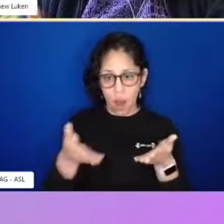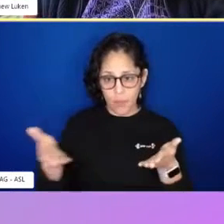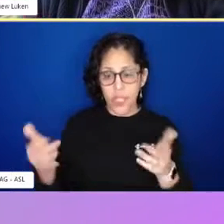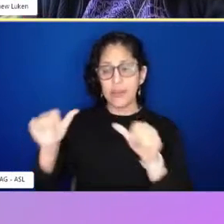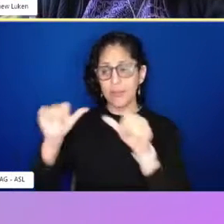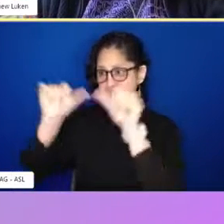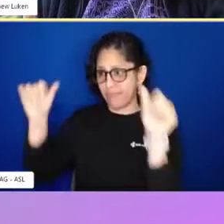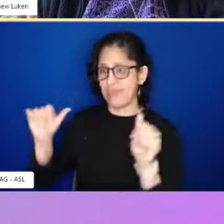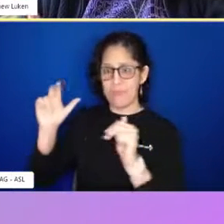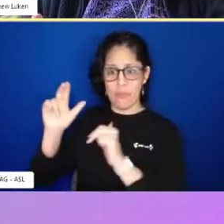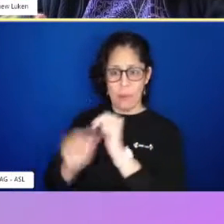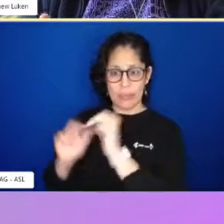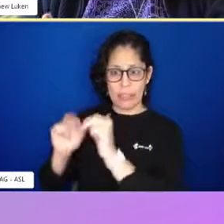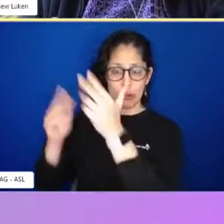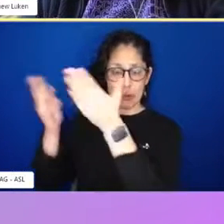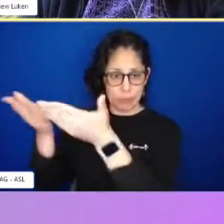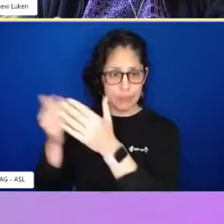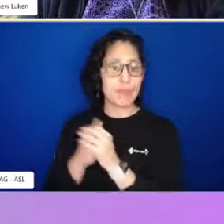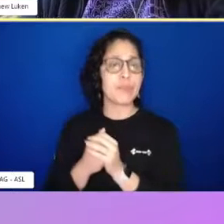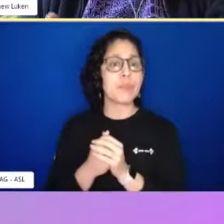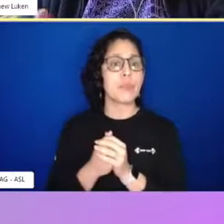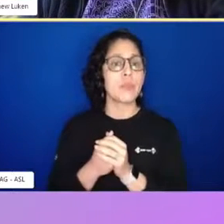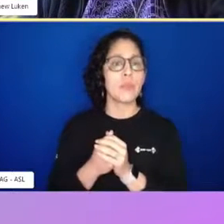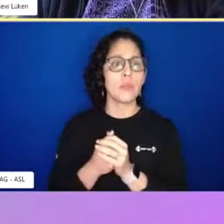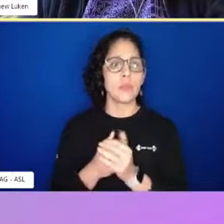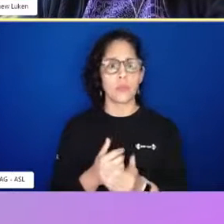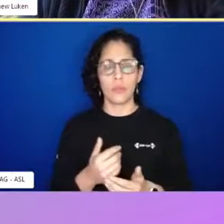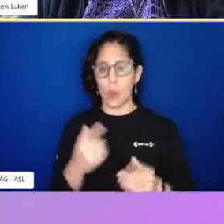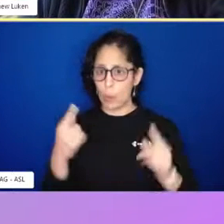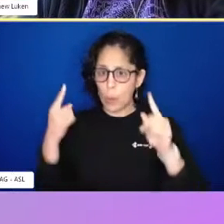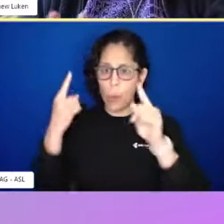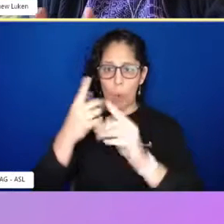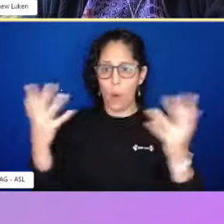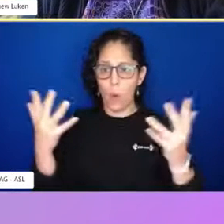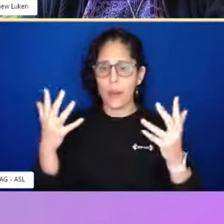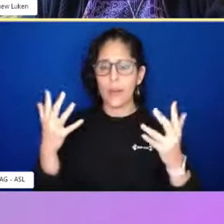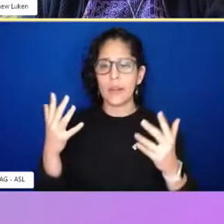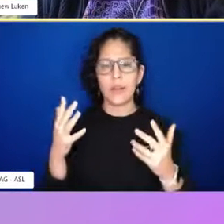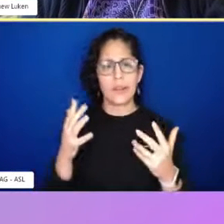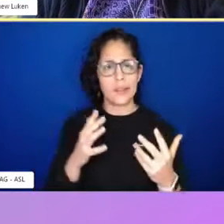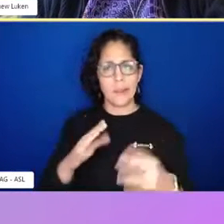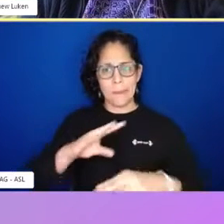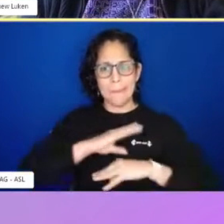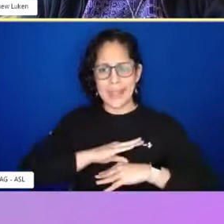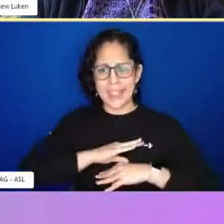started with products and objects and architecture, and